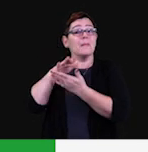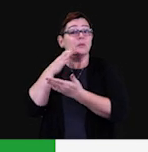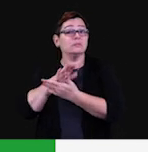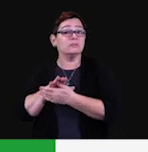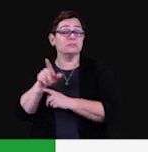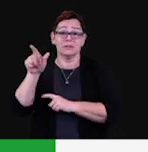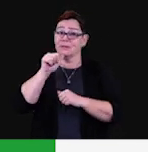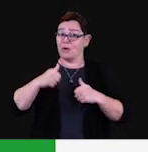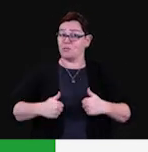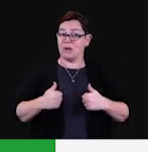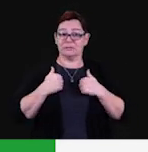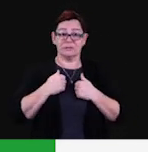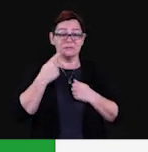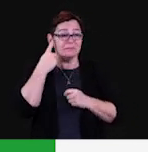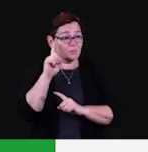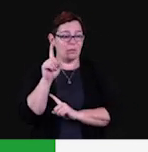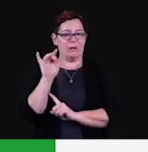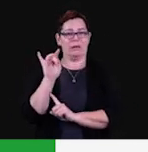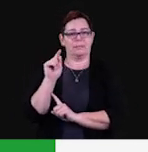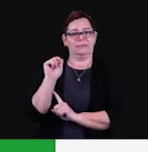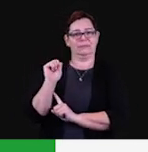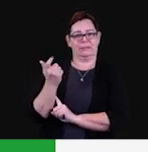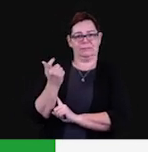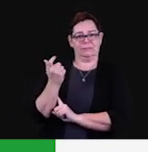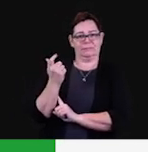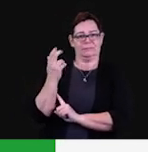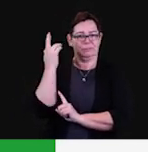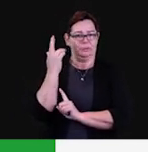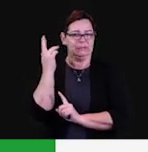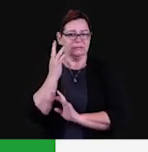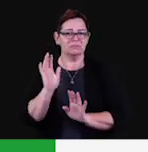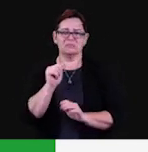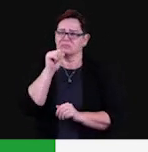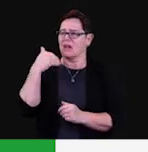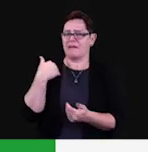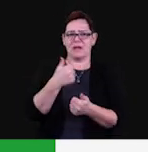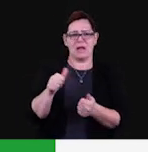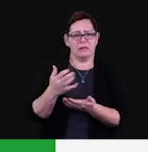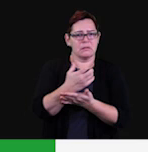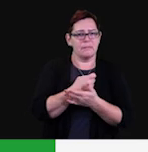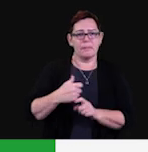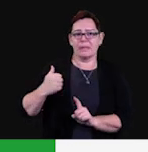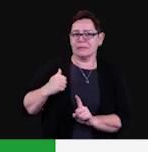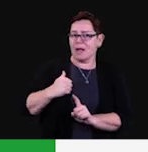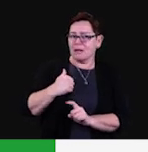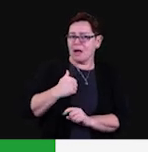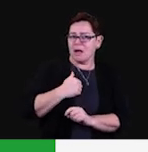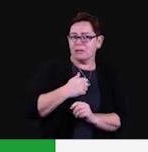not have income from Canadian sources, they do not need to file an income tax return in Canada.